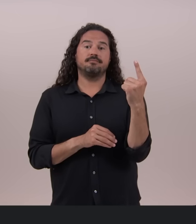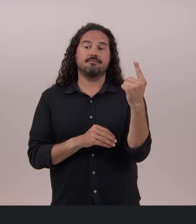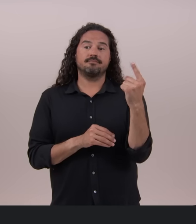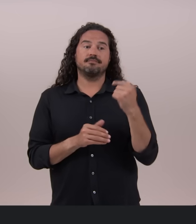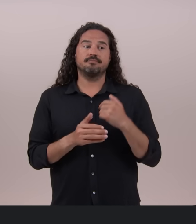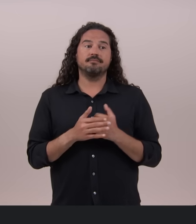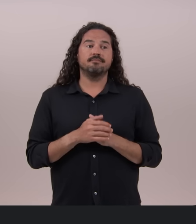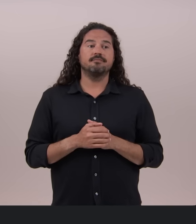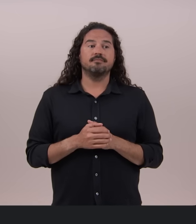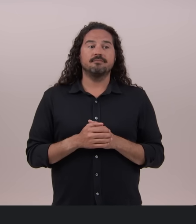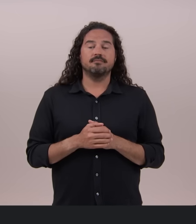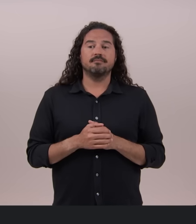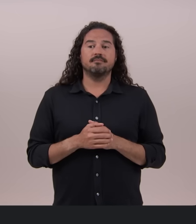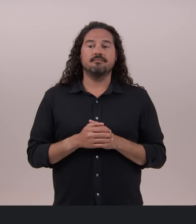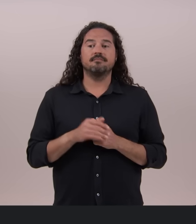Then we press start travel.